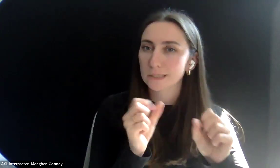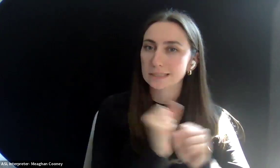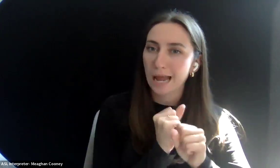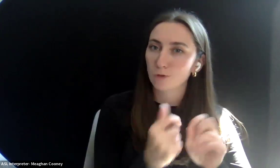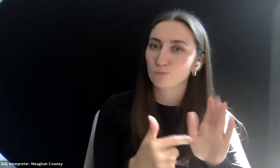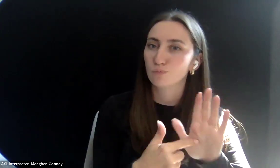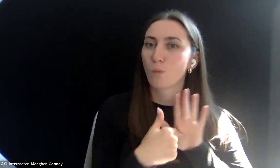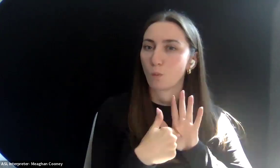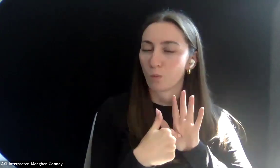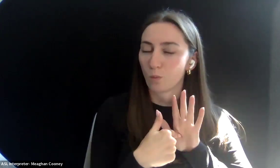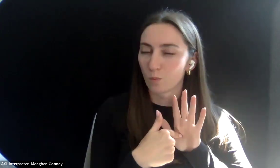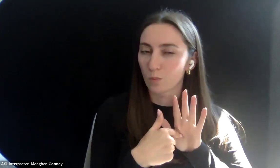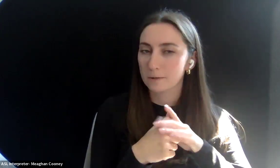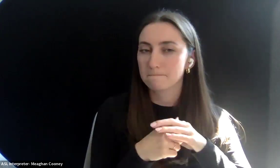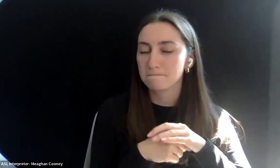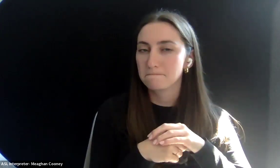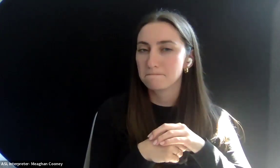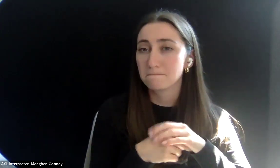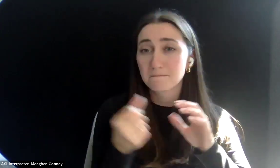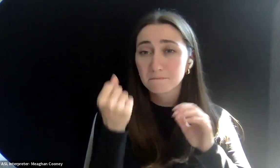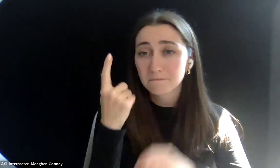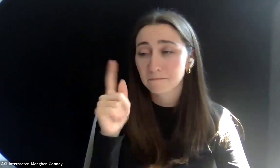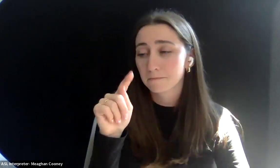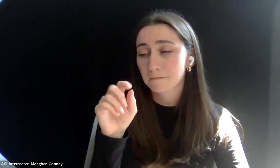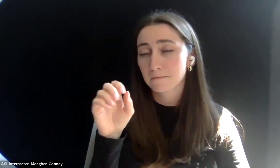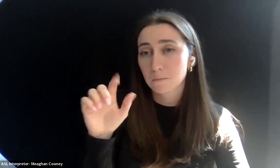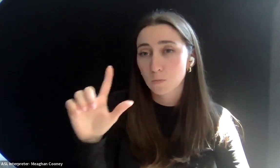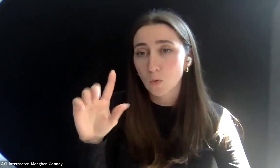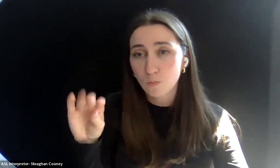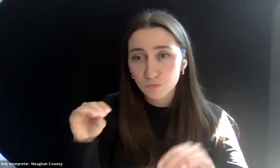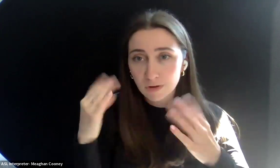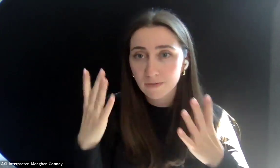But because the climate tool is provides actual values and has